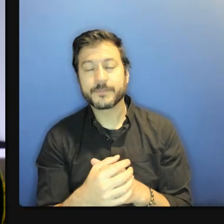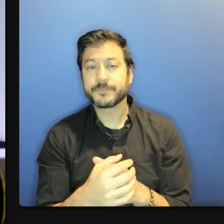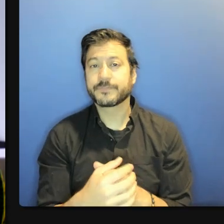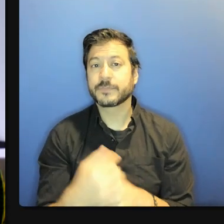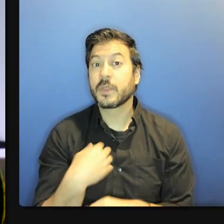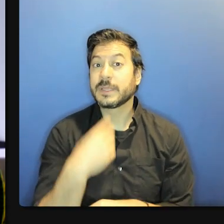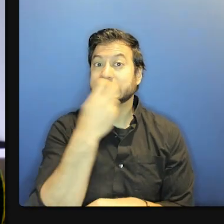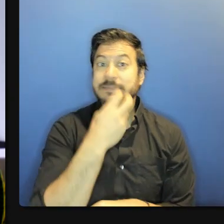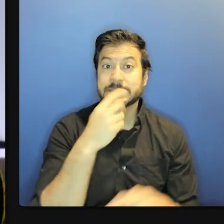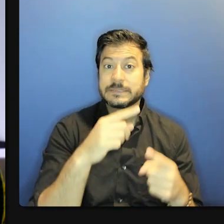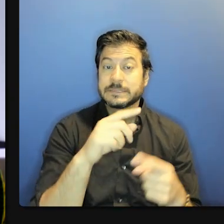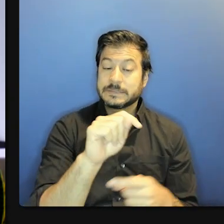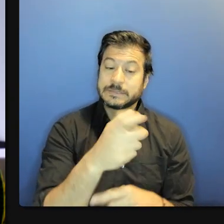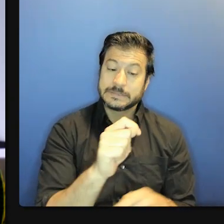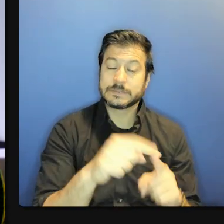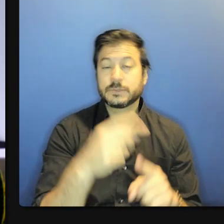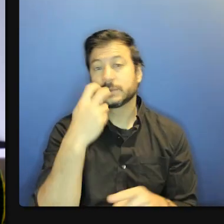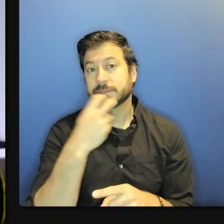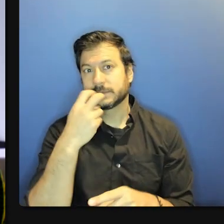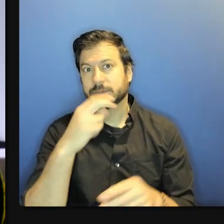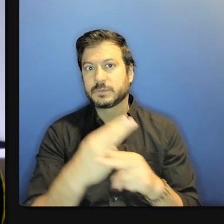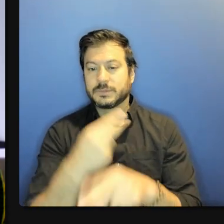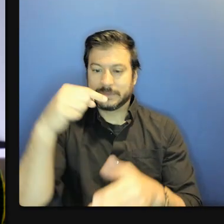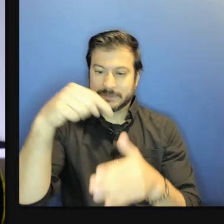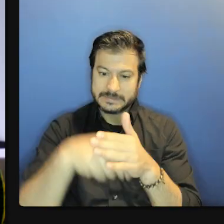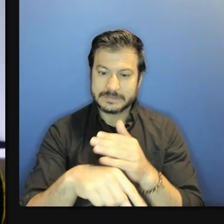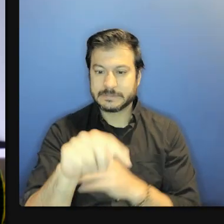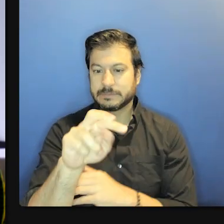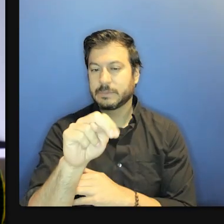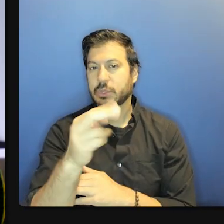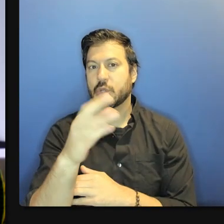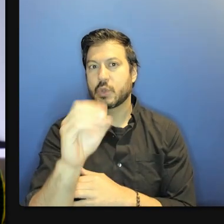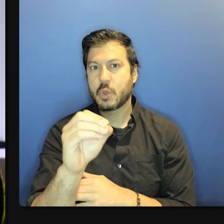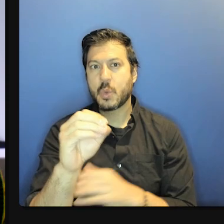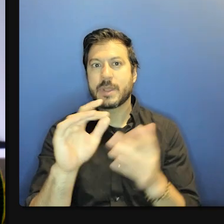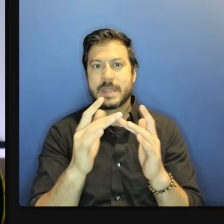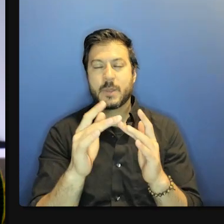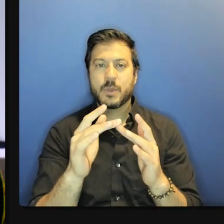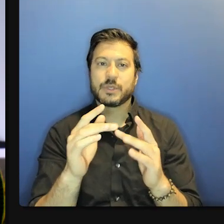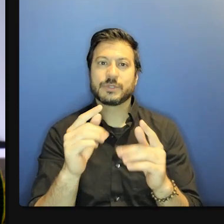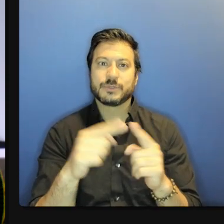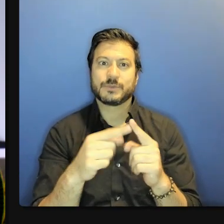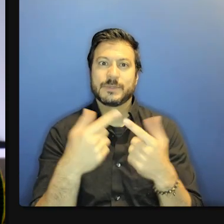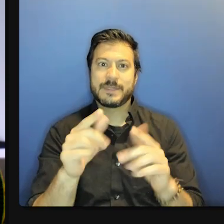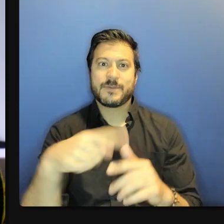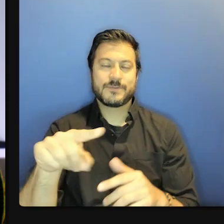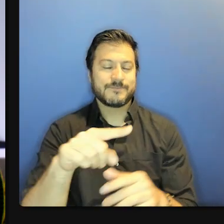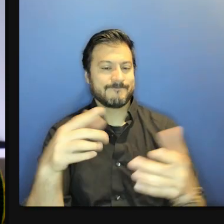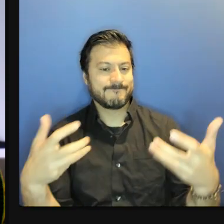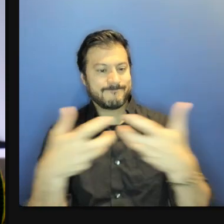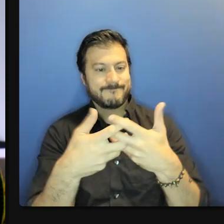Our text-to-speech capability uses deep neural networks to overcome the limits of traditional text-to-speech systems in matching